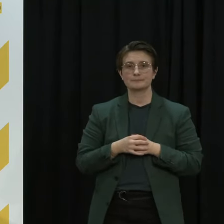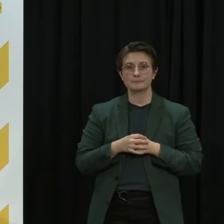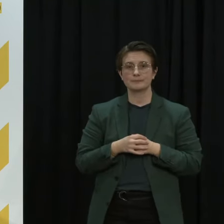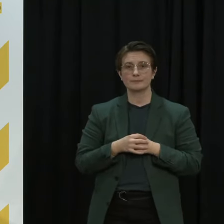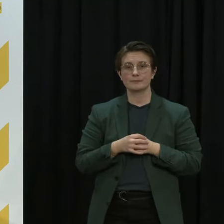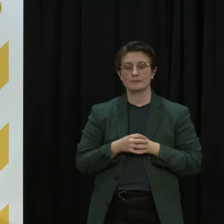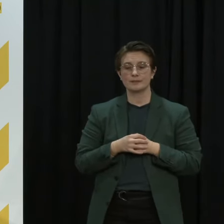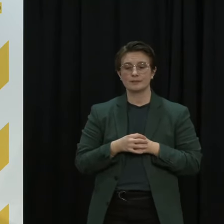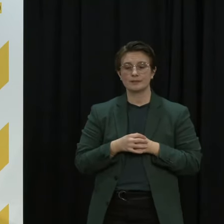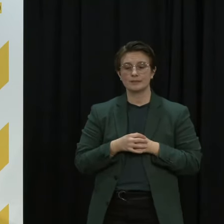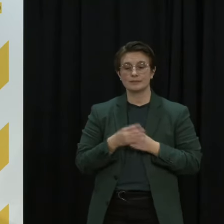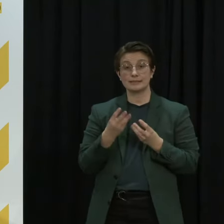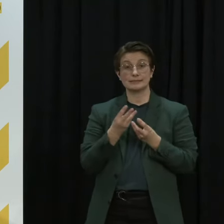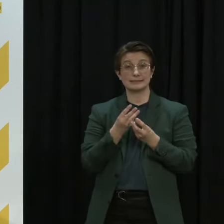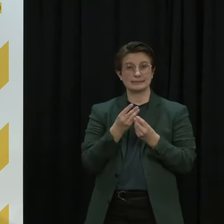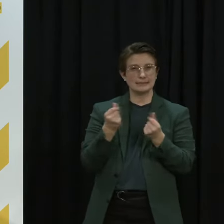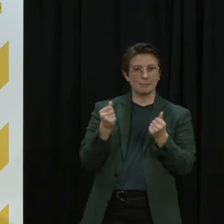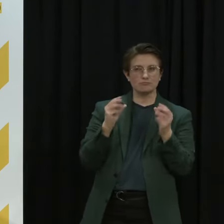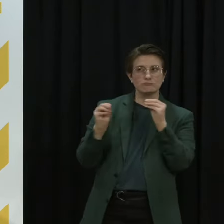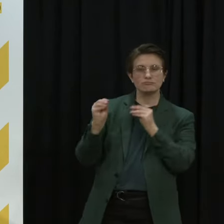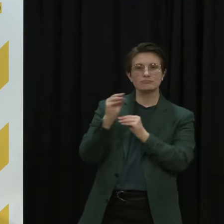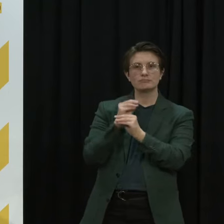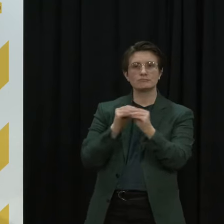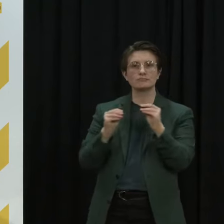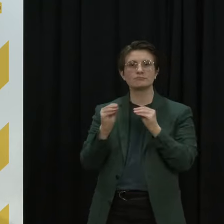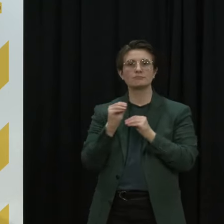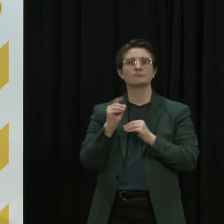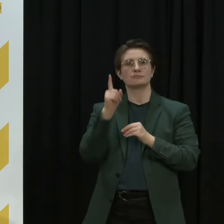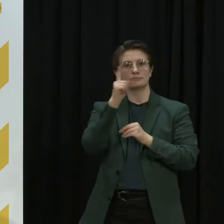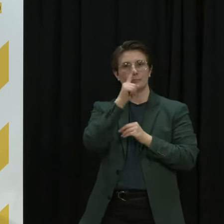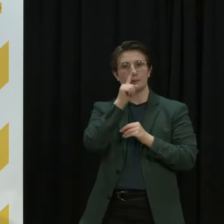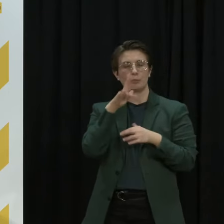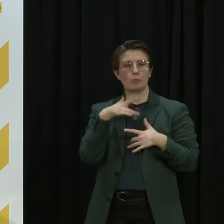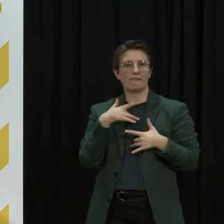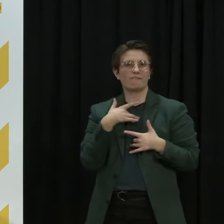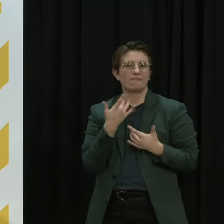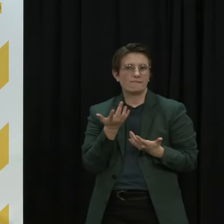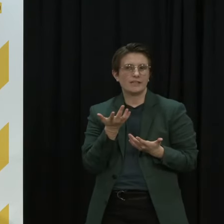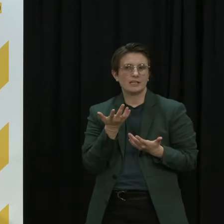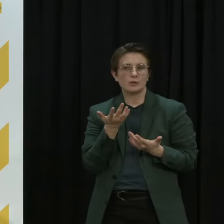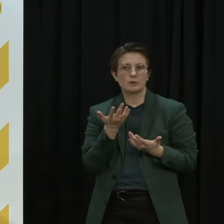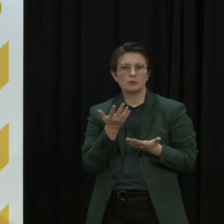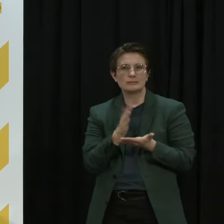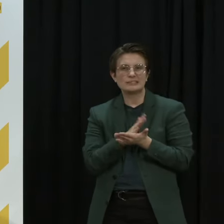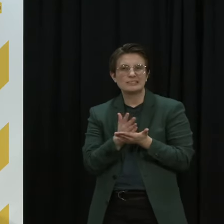is get vaccinated. We are also hearing some